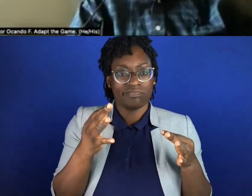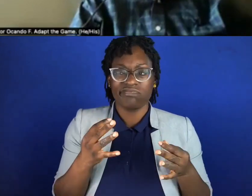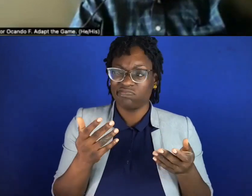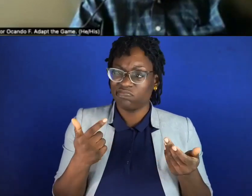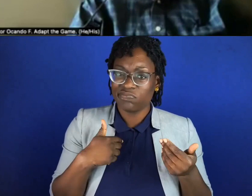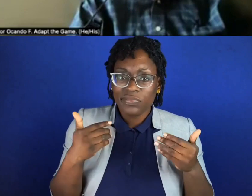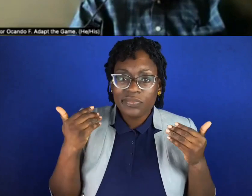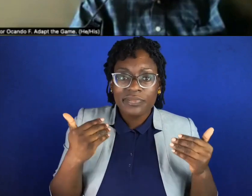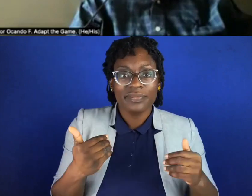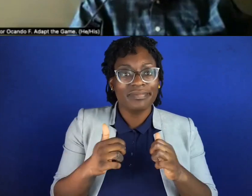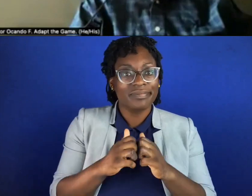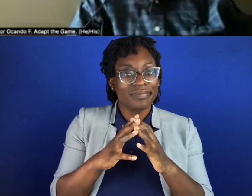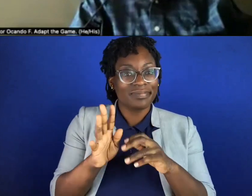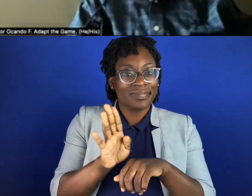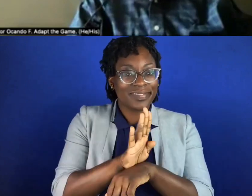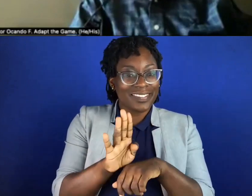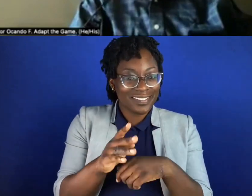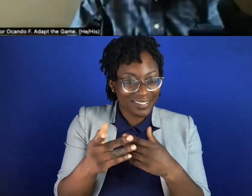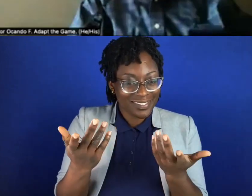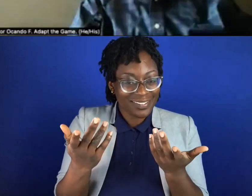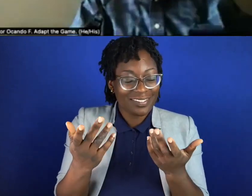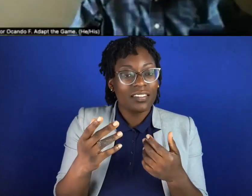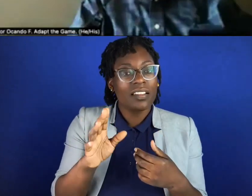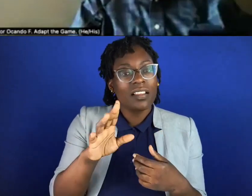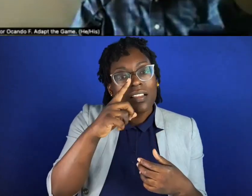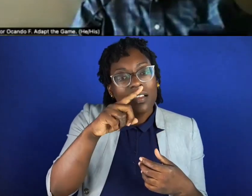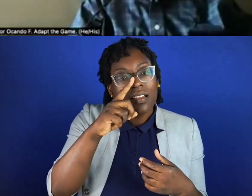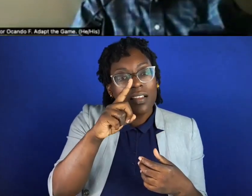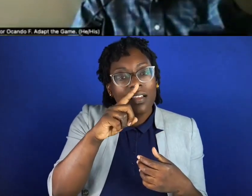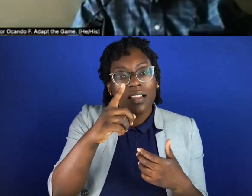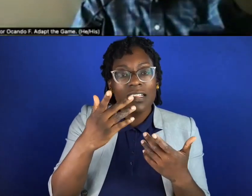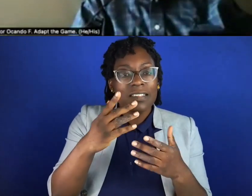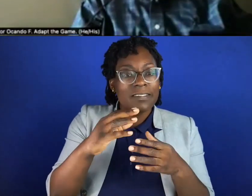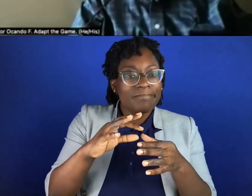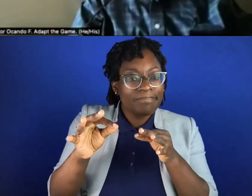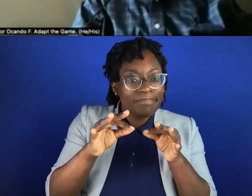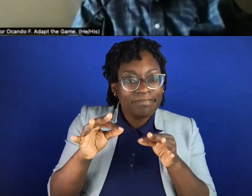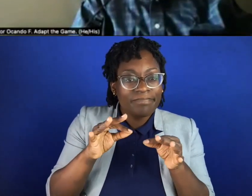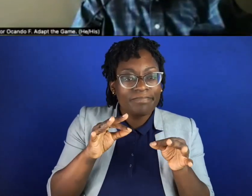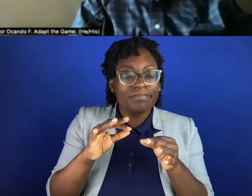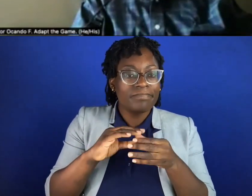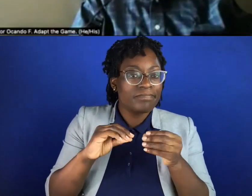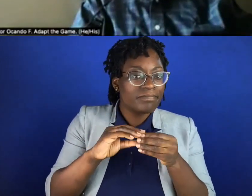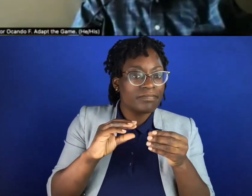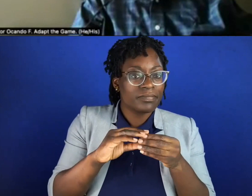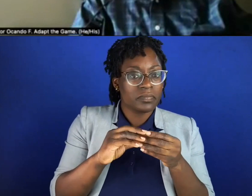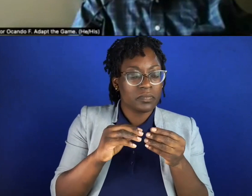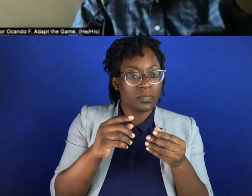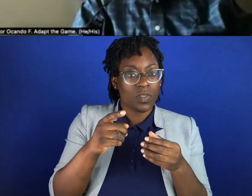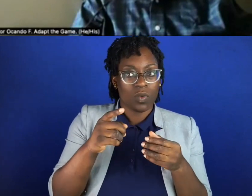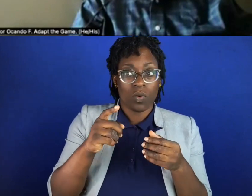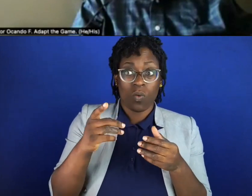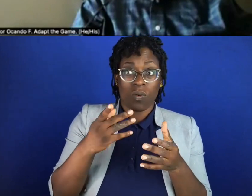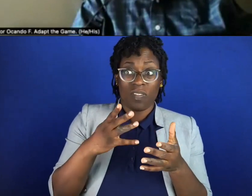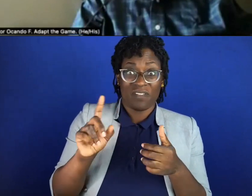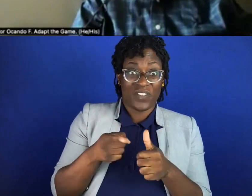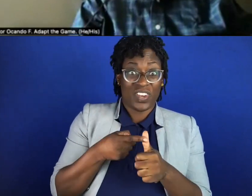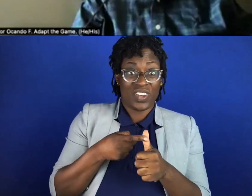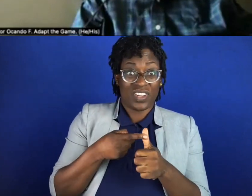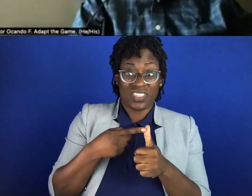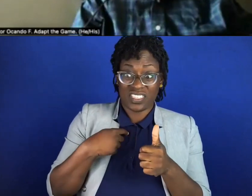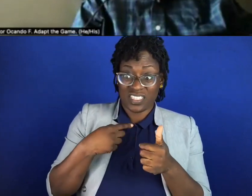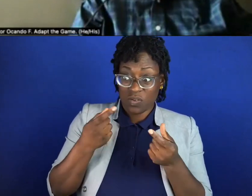business, can you share with us what it was like to decide what to do first or what small